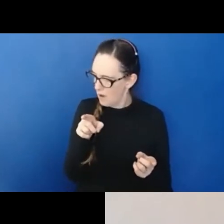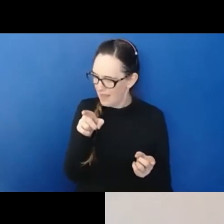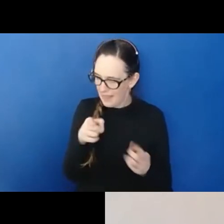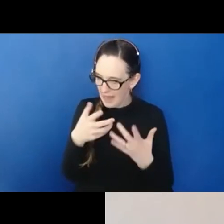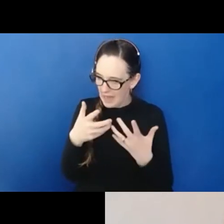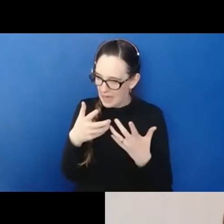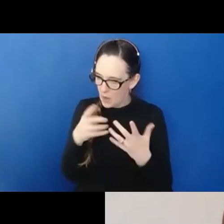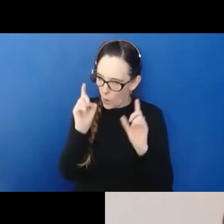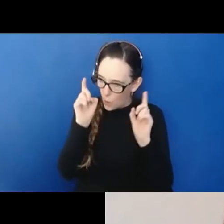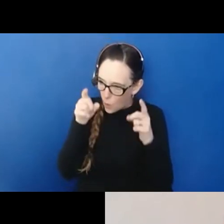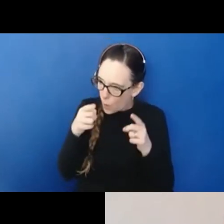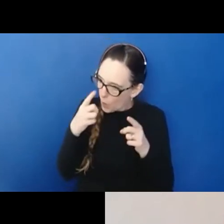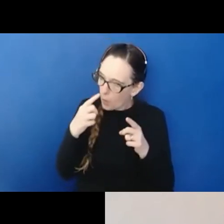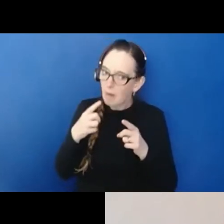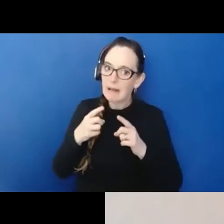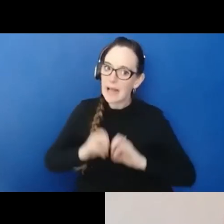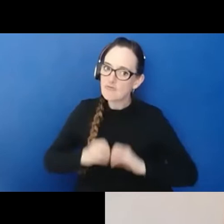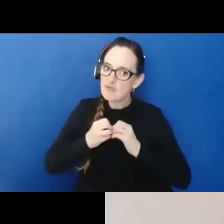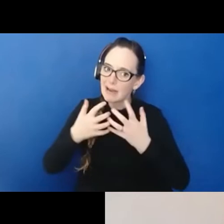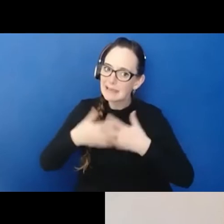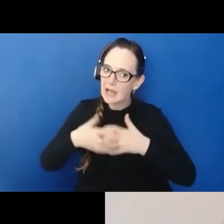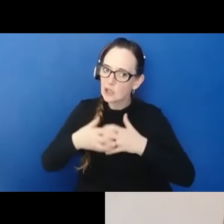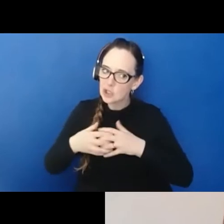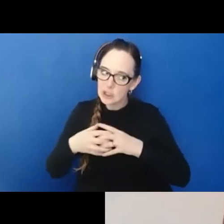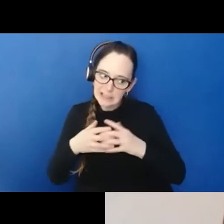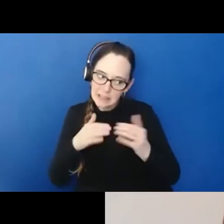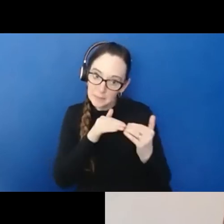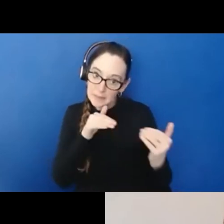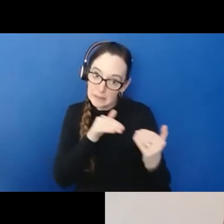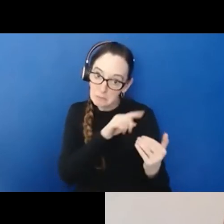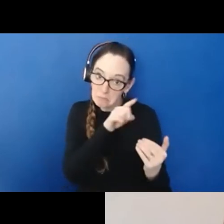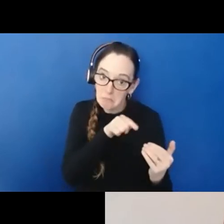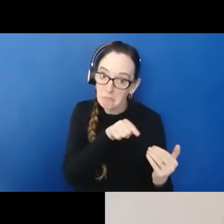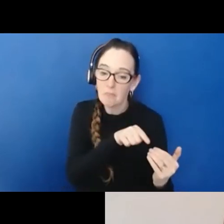So, I would say that first of all there was this fragmentation of the community.